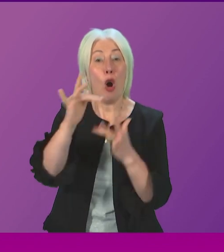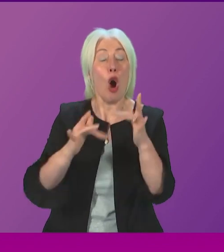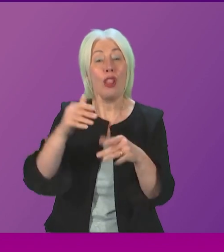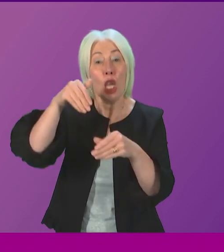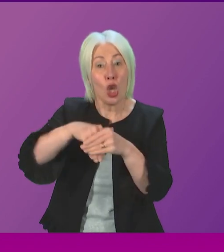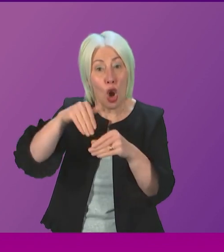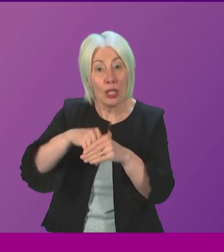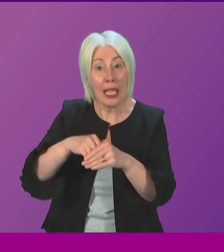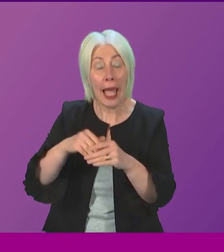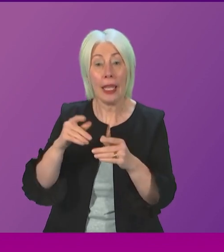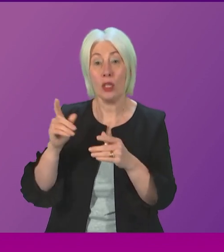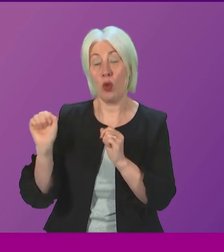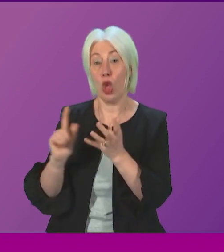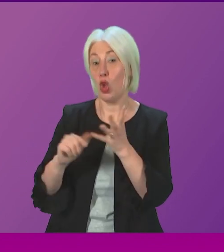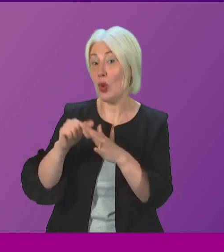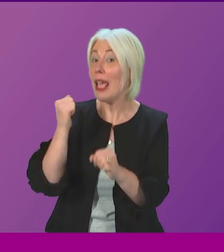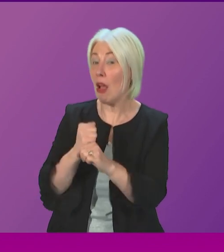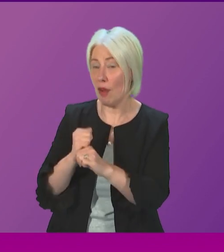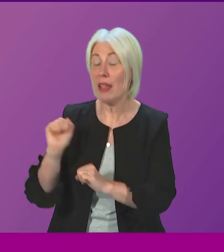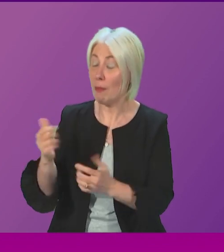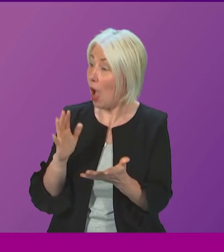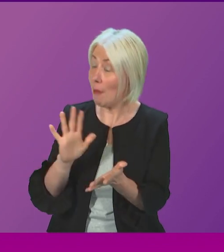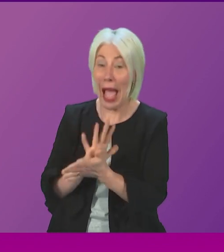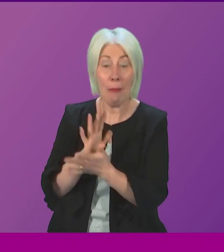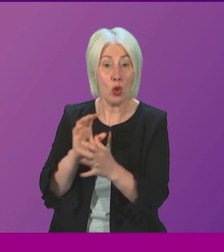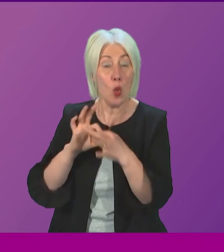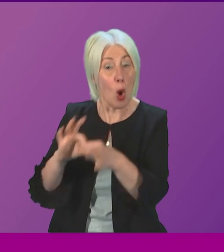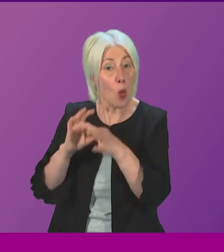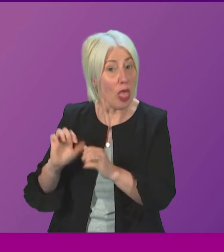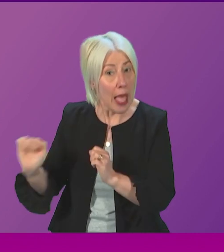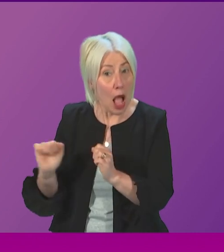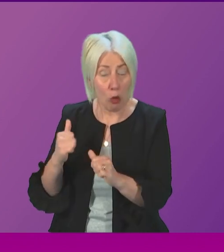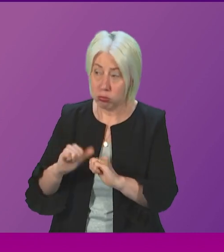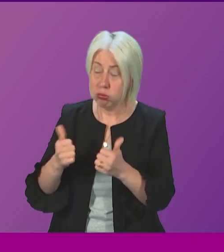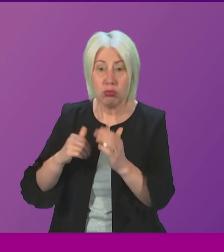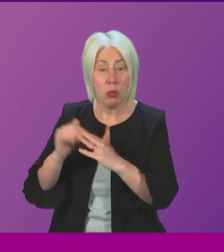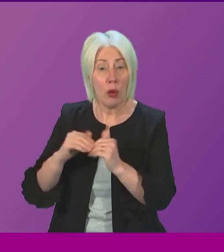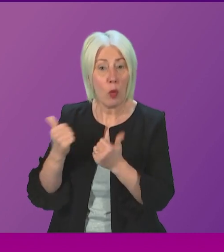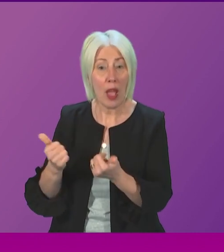with the UK Government, I am willing to work constructively with it. I think that everyone here, regardless of our political persuasion and whether they